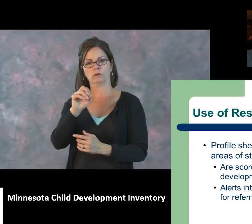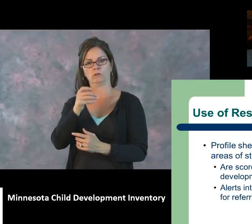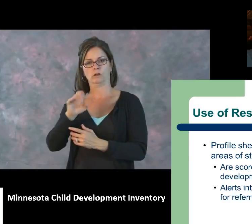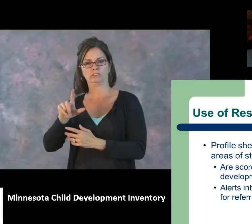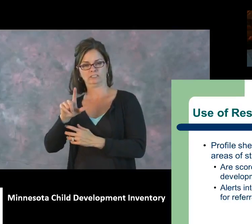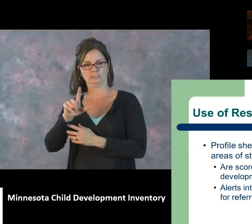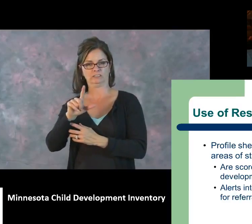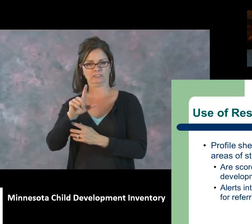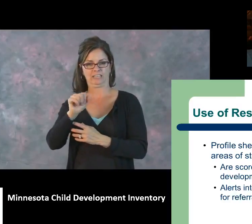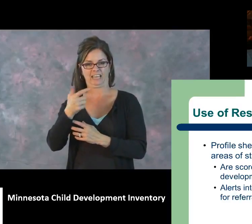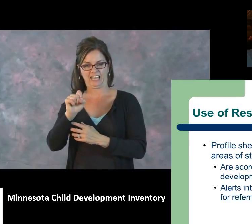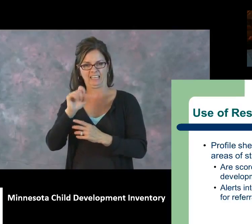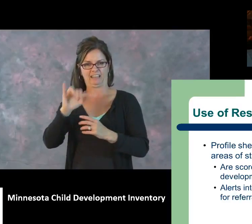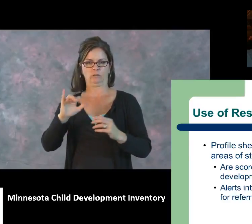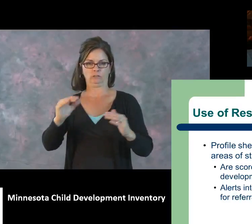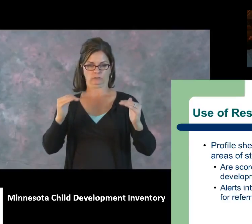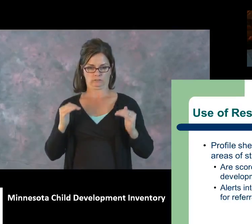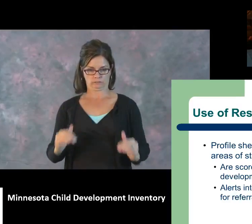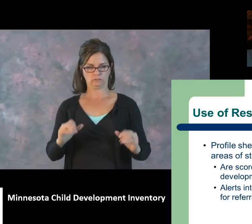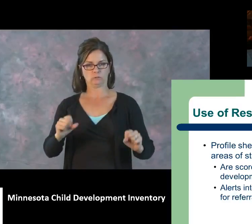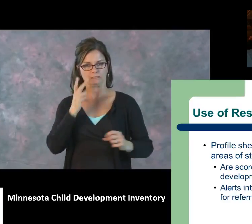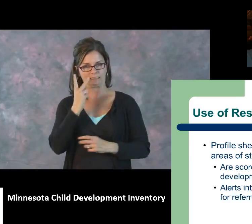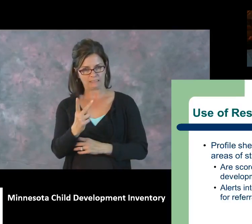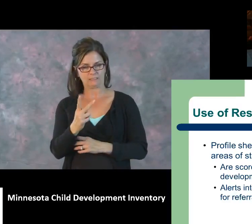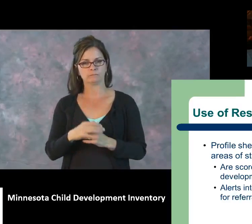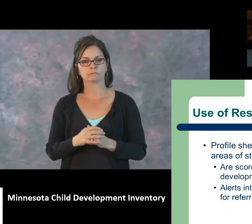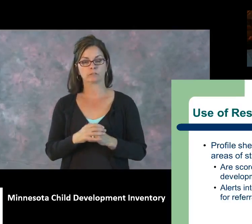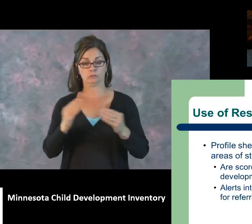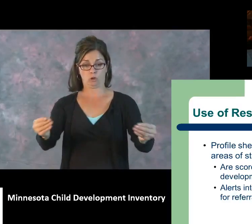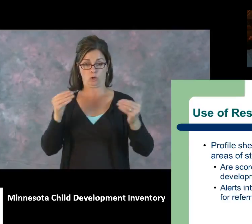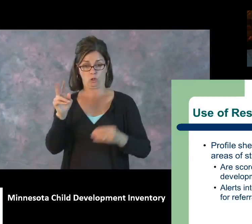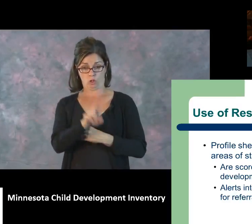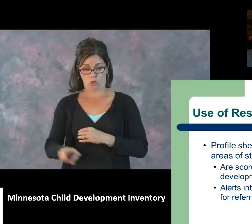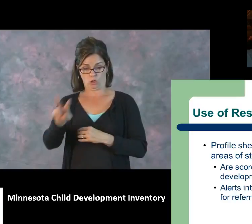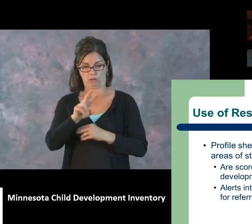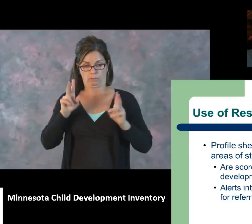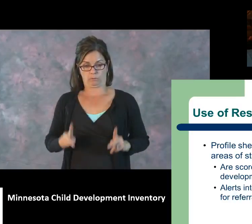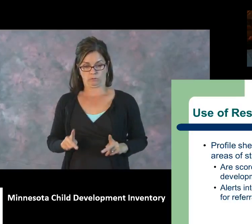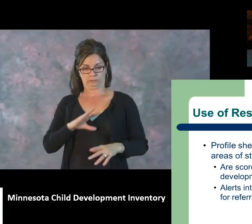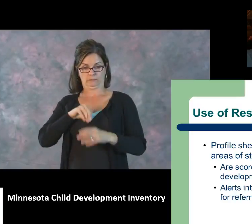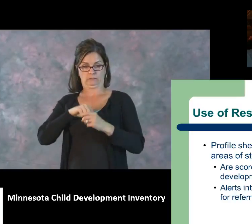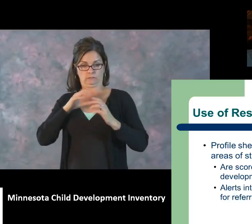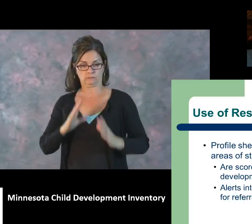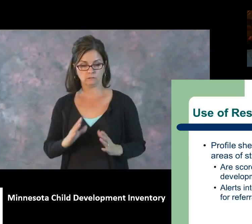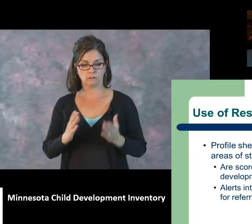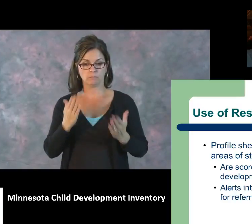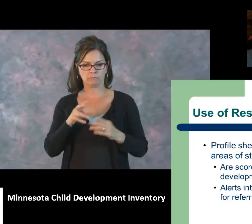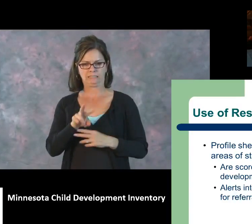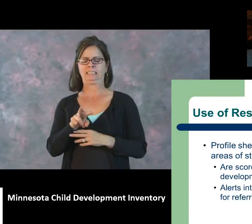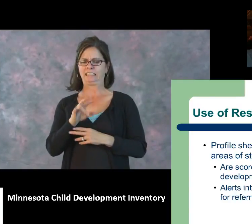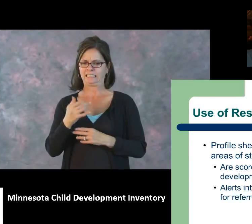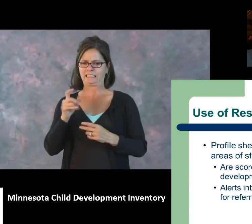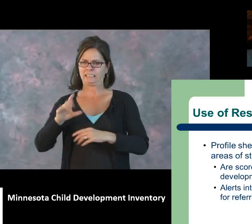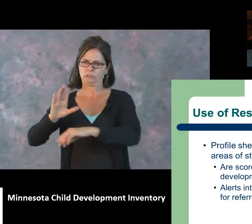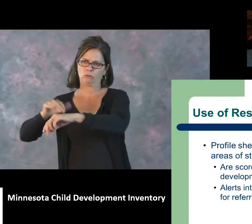As we said, this profile can alert the interventionist to possible referrals to other disciplines.